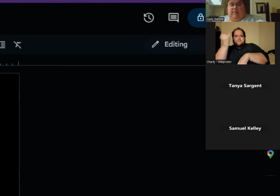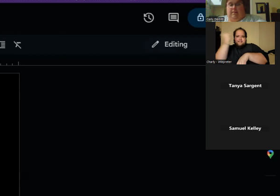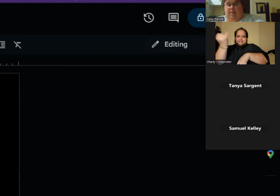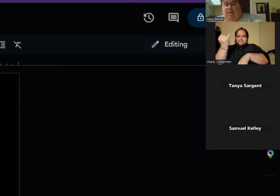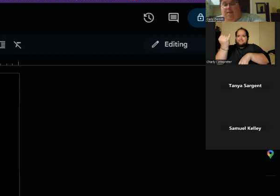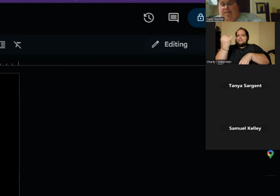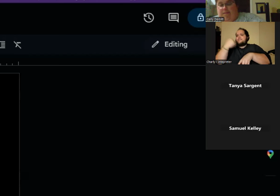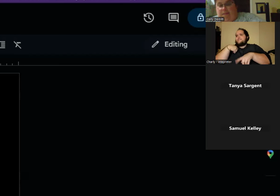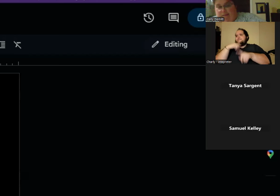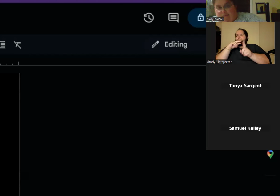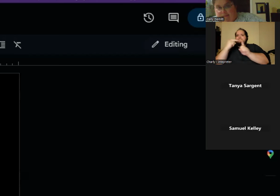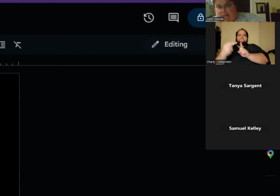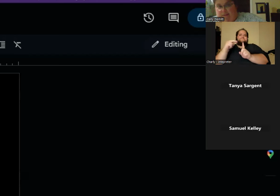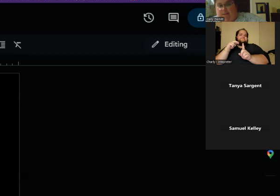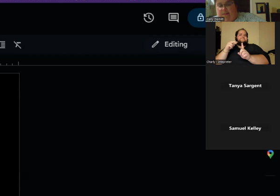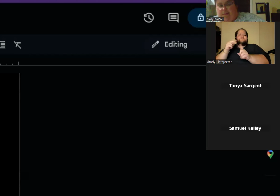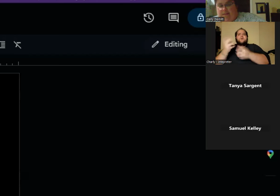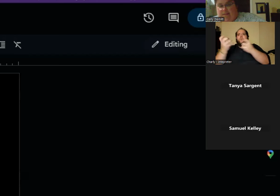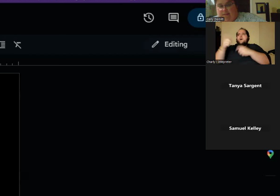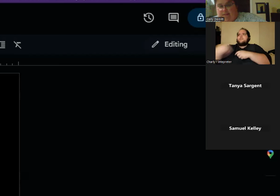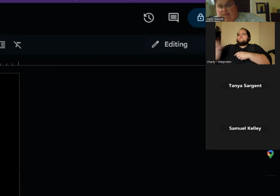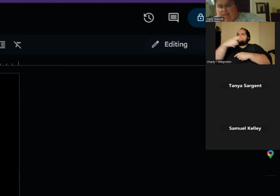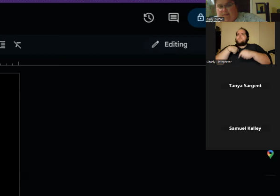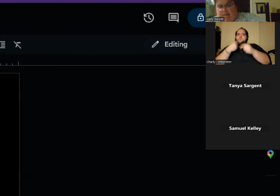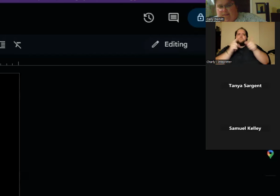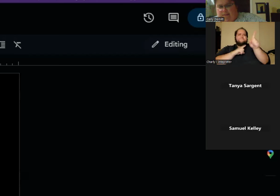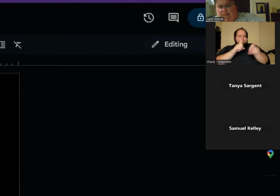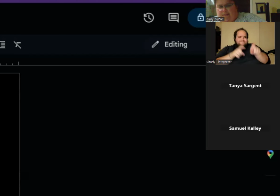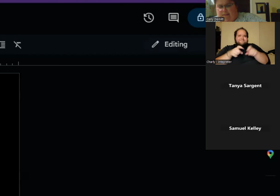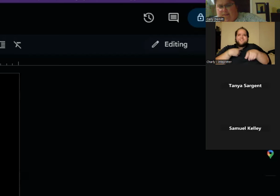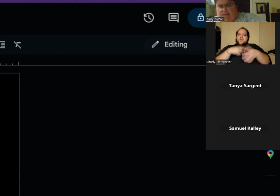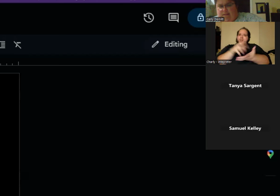question, learn, and think. So you can stop.